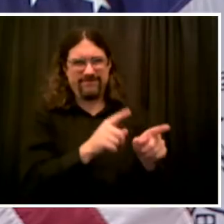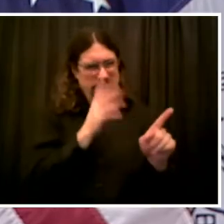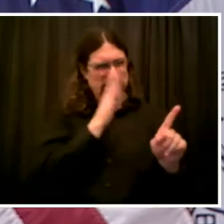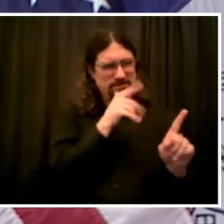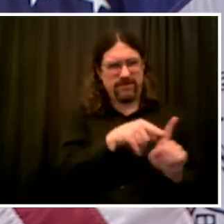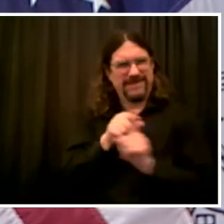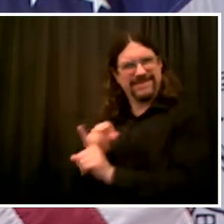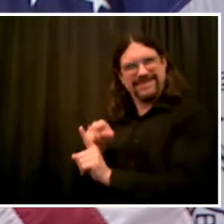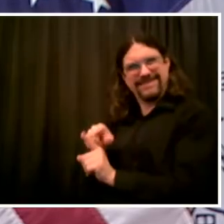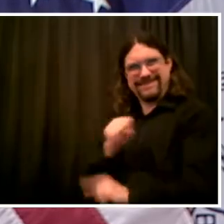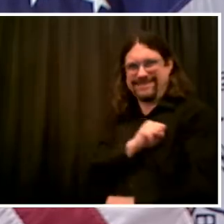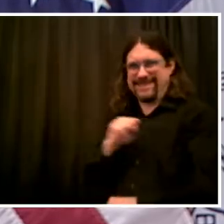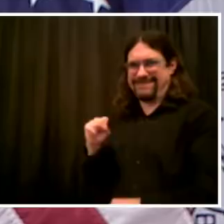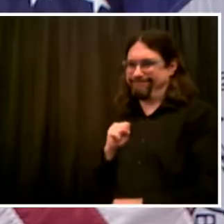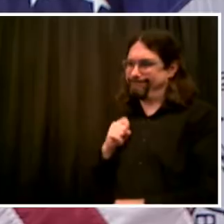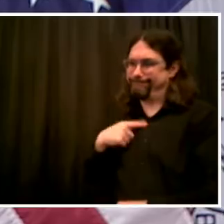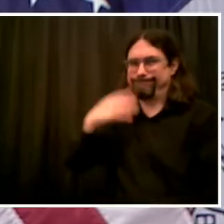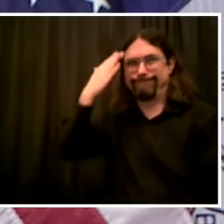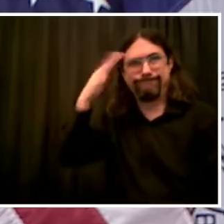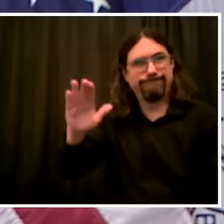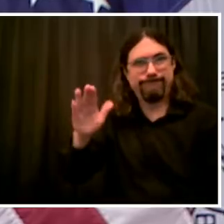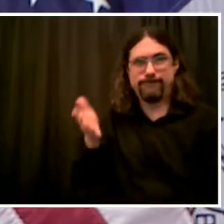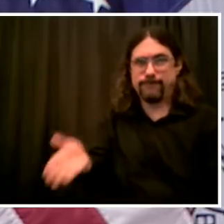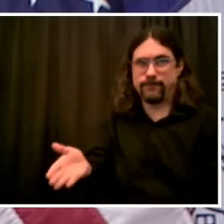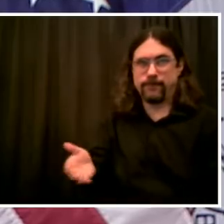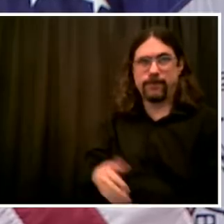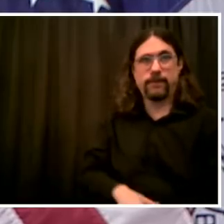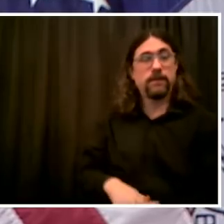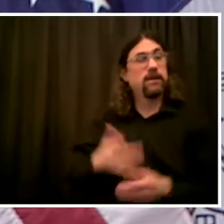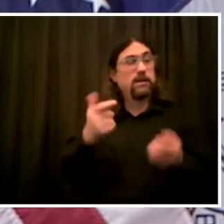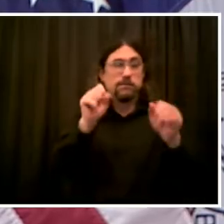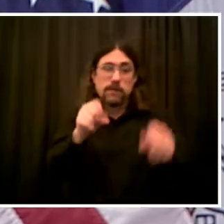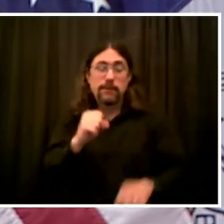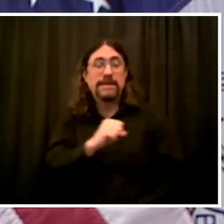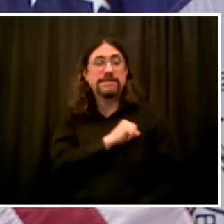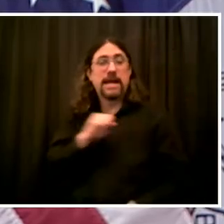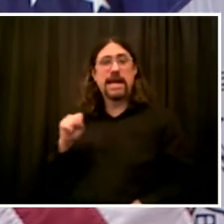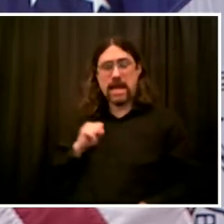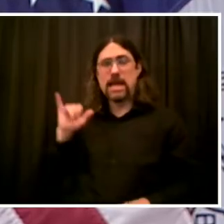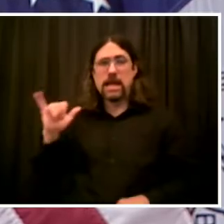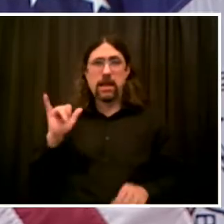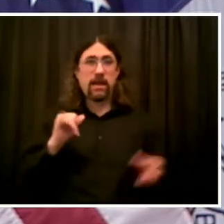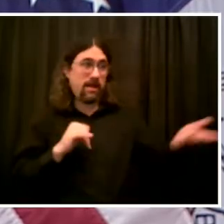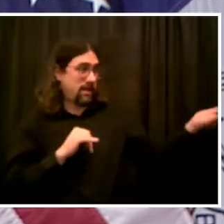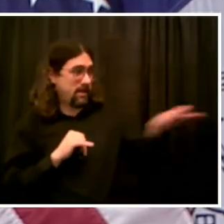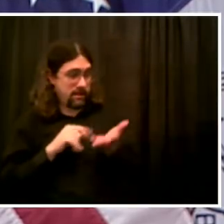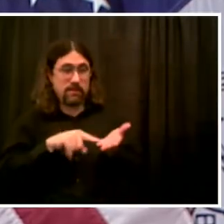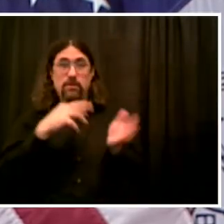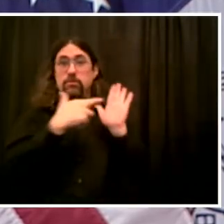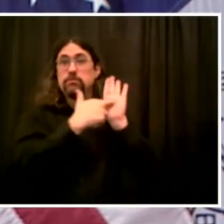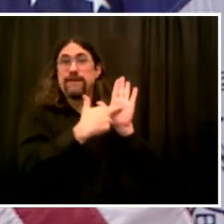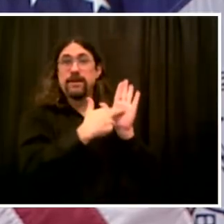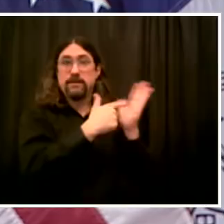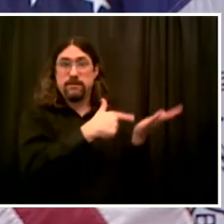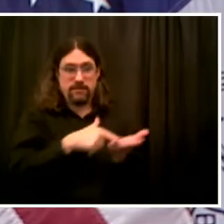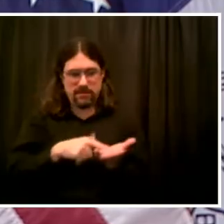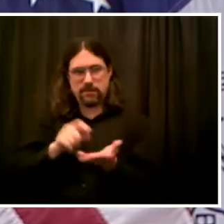WE DON'T KNOW HOW AND WHEN. WE DON'T KNOW IF TH ESNAET'SE GOING TO COME BACK WITH A DIFFERENT VERSION. THERE HAS TO BE A CONFERENCE PROCESS.